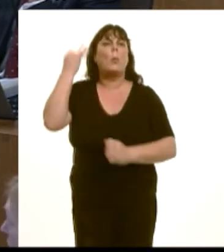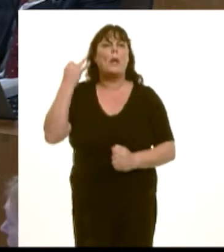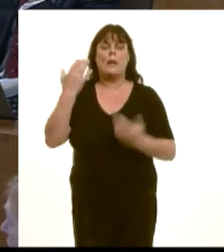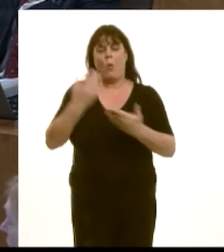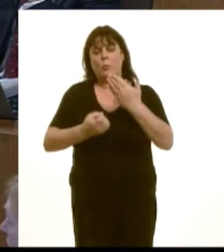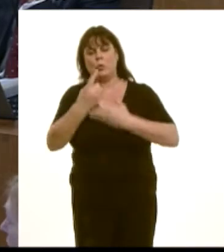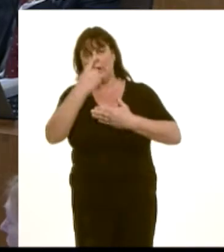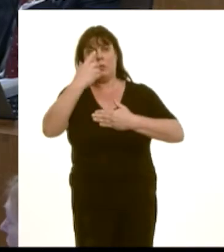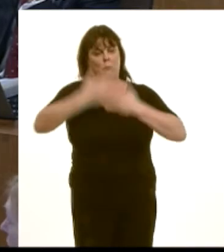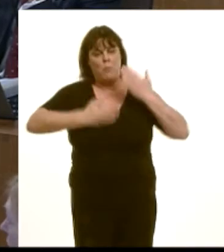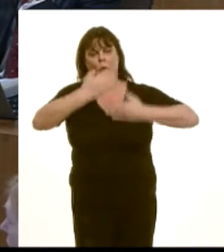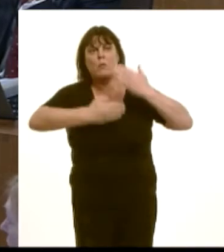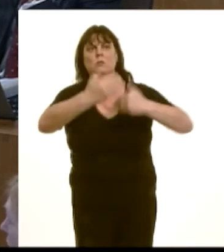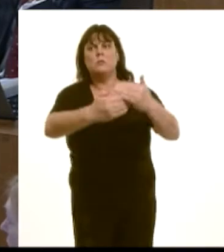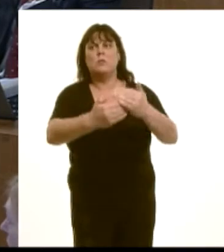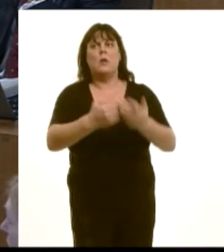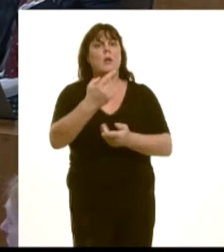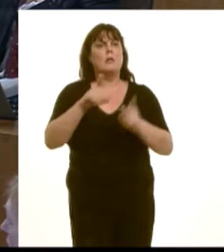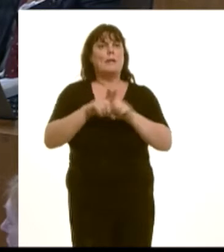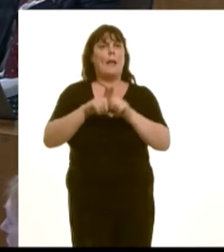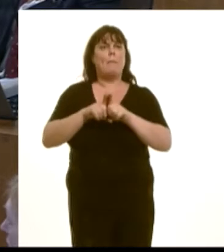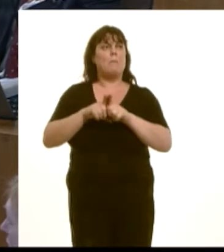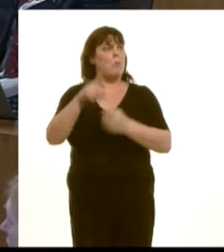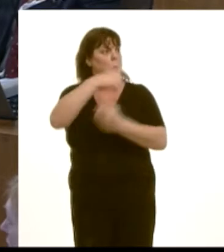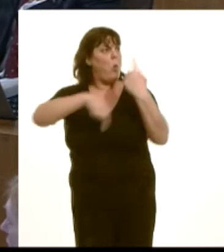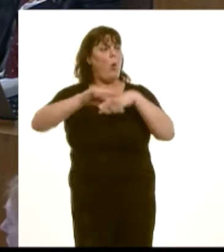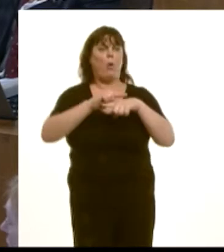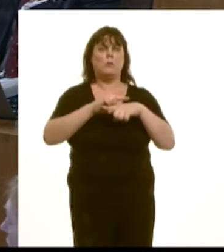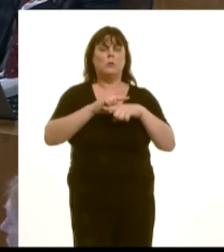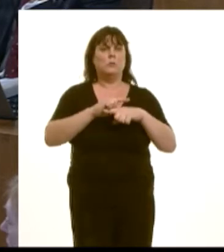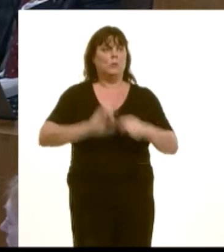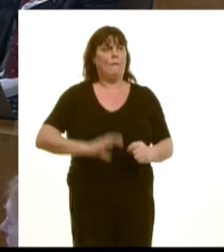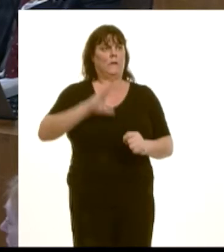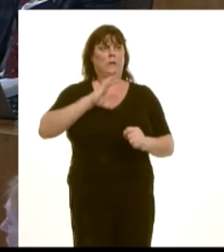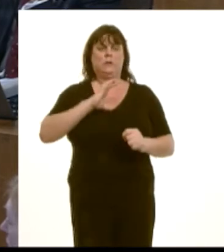I am sure we all in the Chamber want to make sure that the metro is built and that